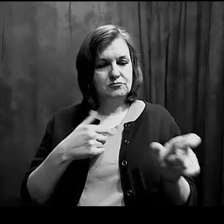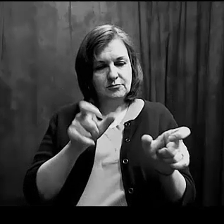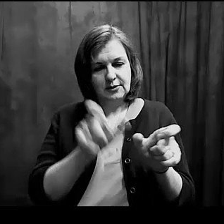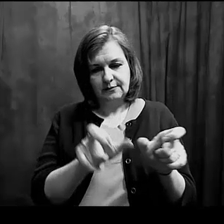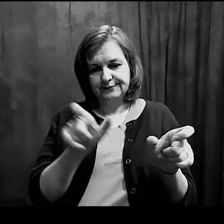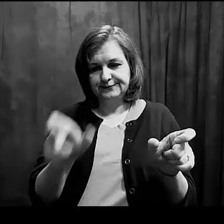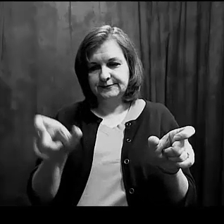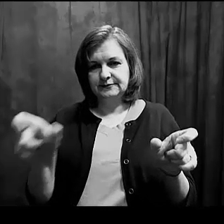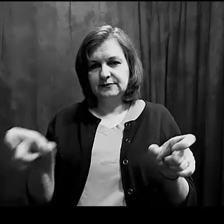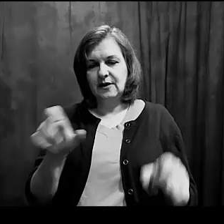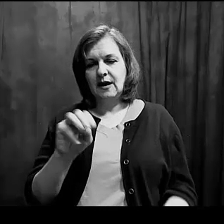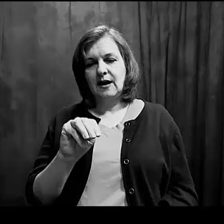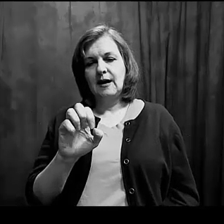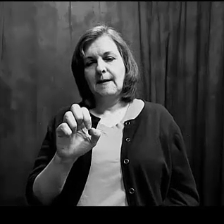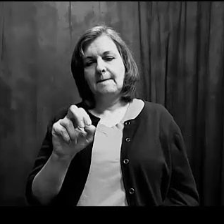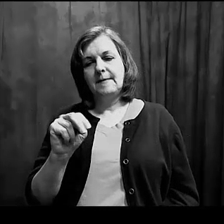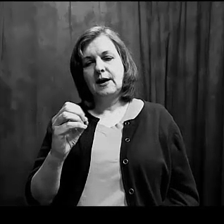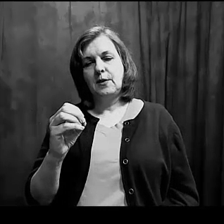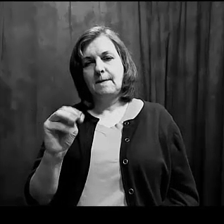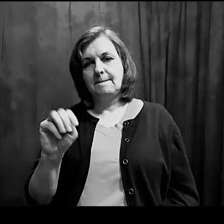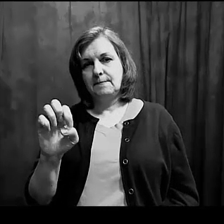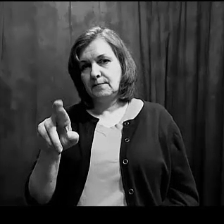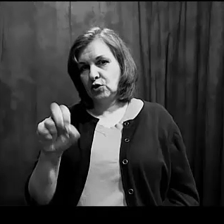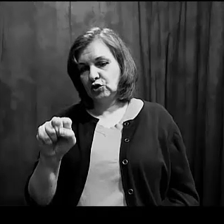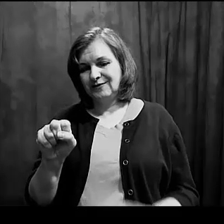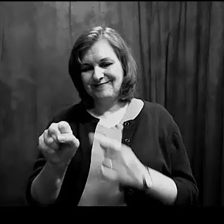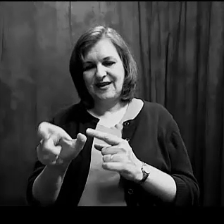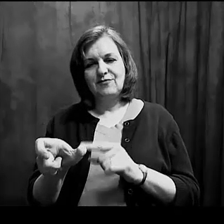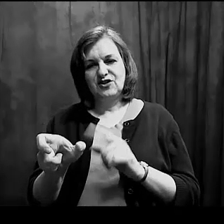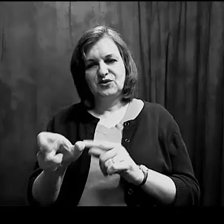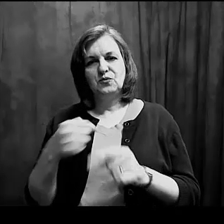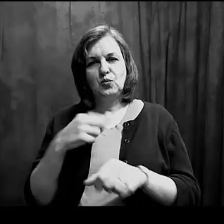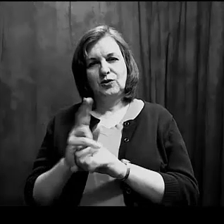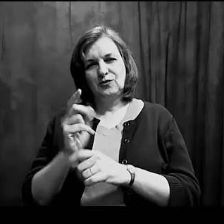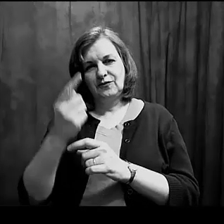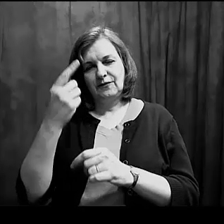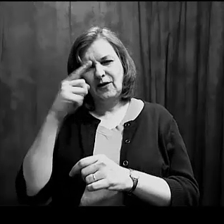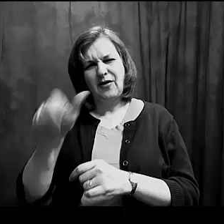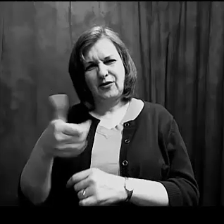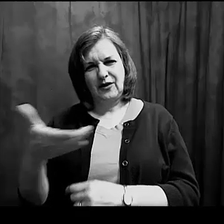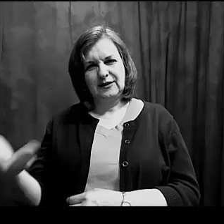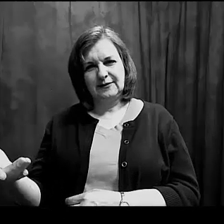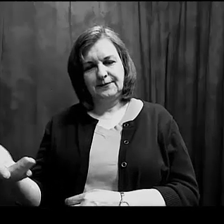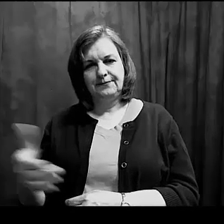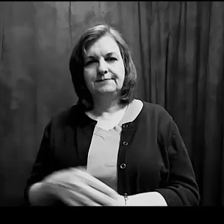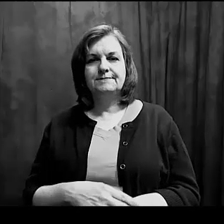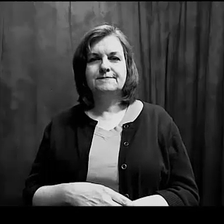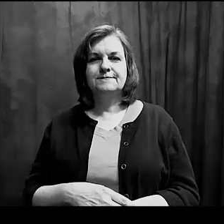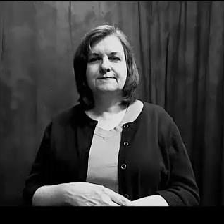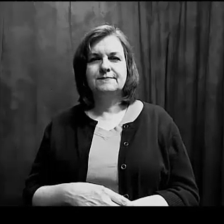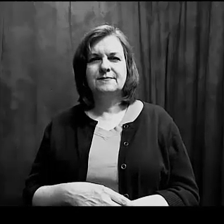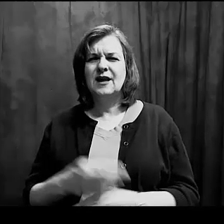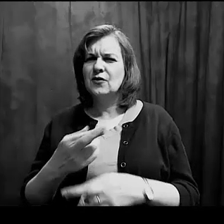monomers that we can then use for other things how fast this happens